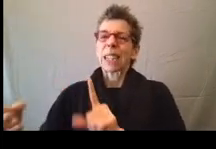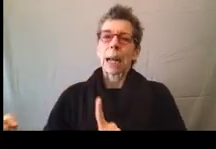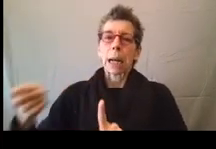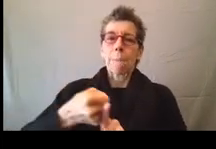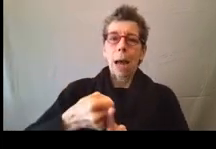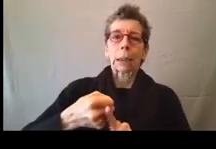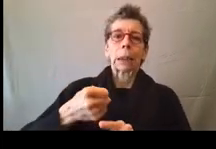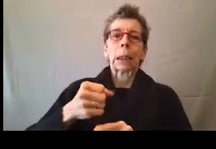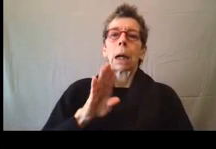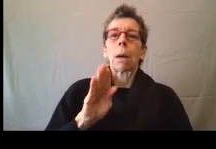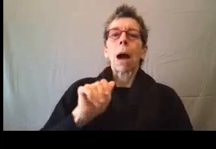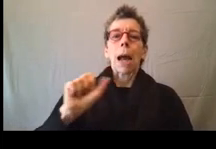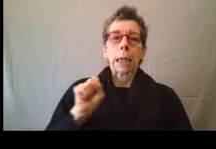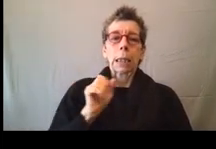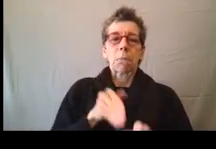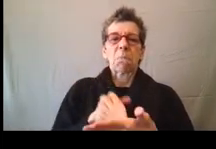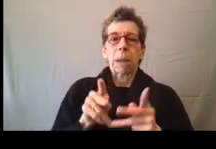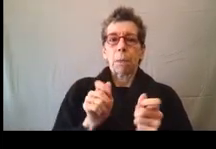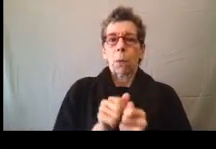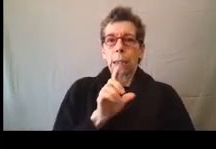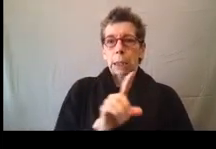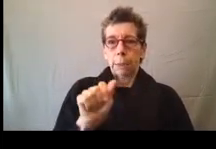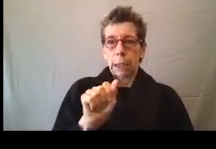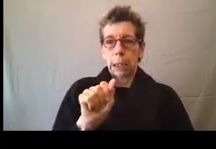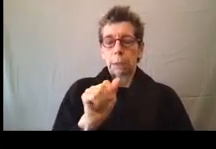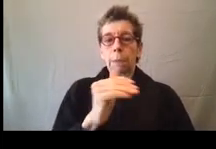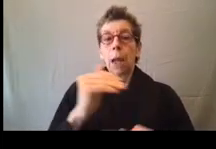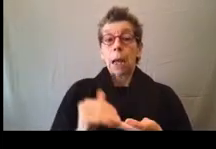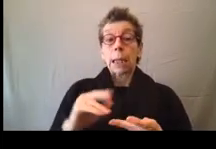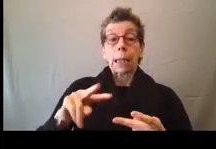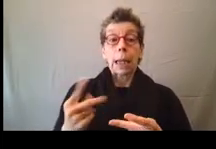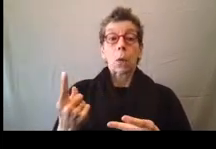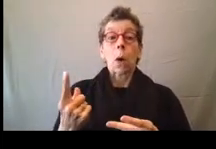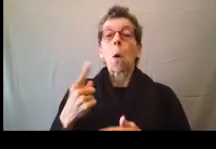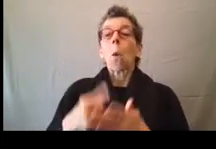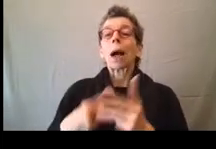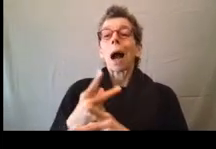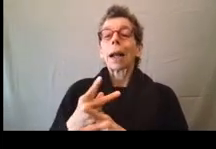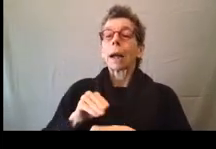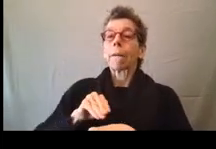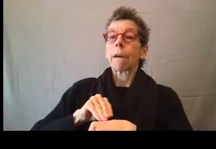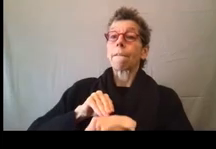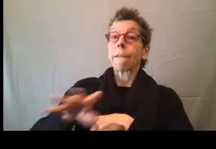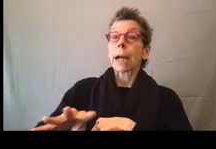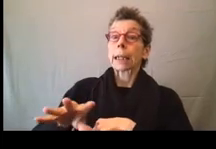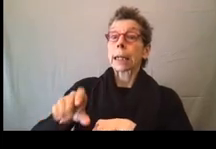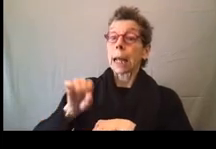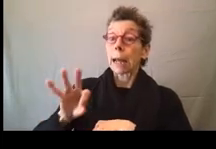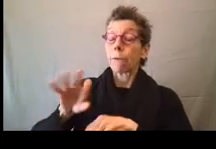And the second is: What are the effects of implicit bias training on the attitudes of